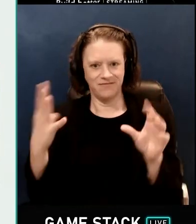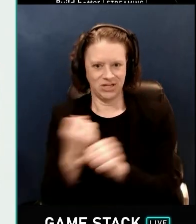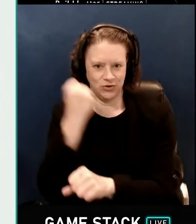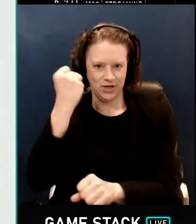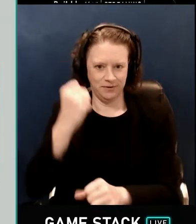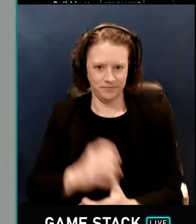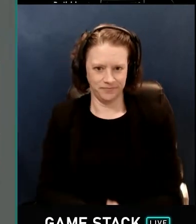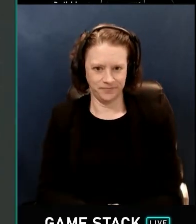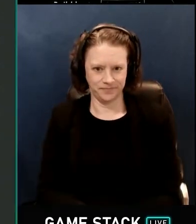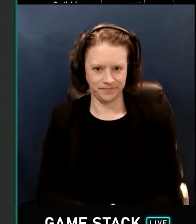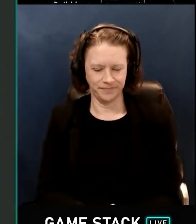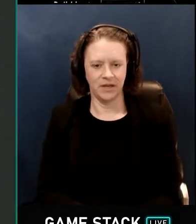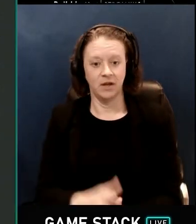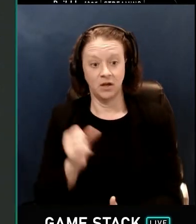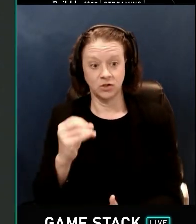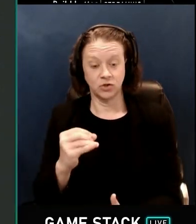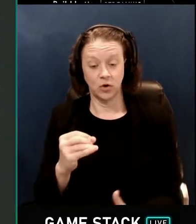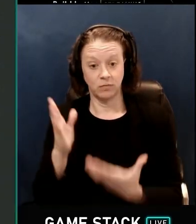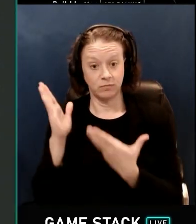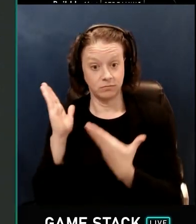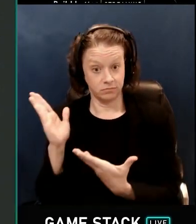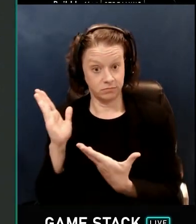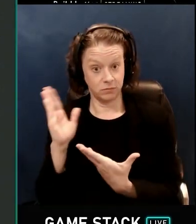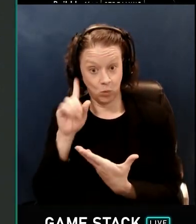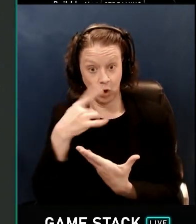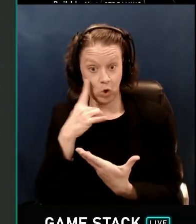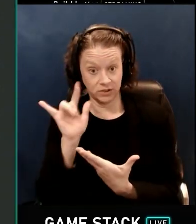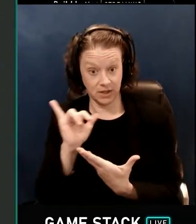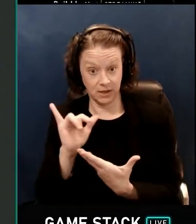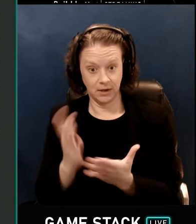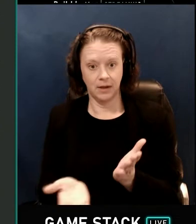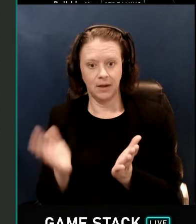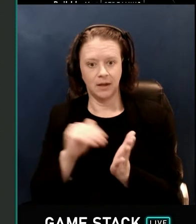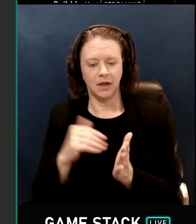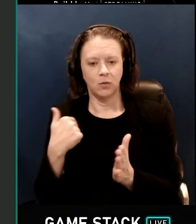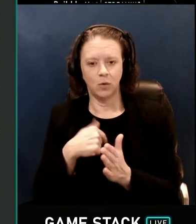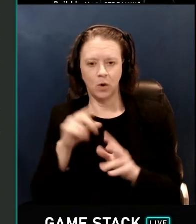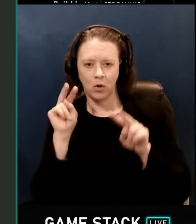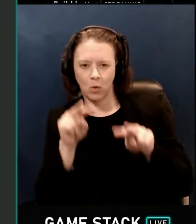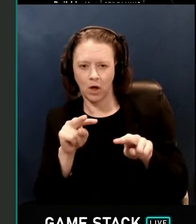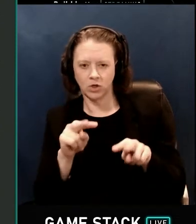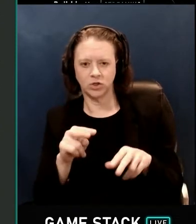OK, so here's what that looks like. Again, we're gonna take a look in slow motion watching for the flash